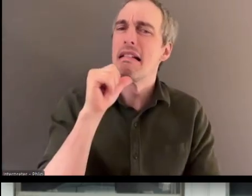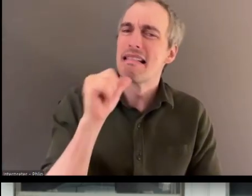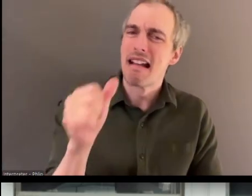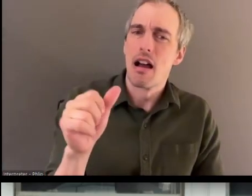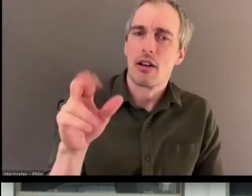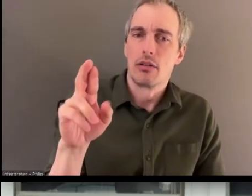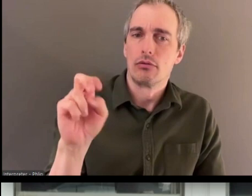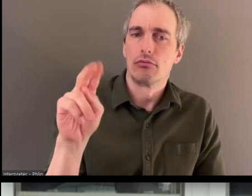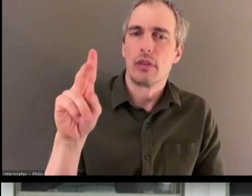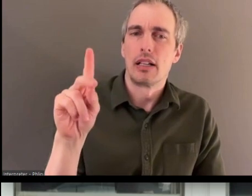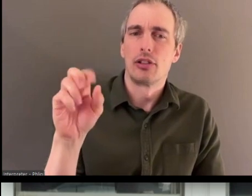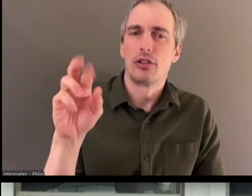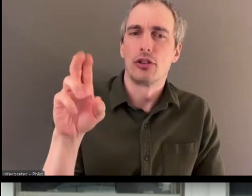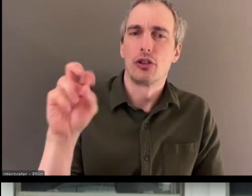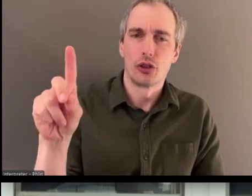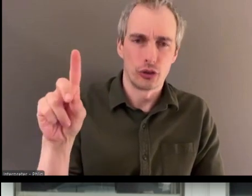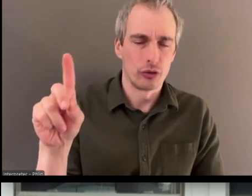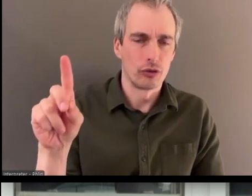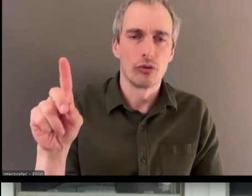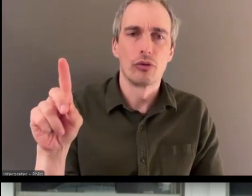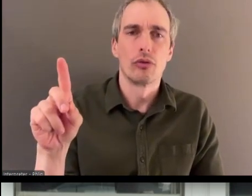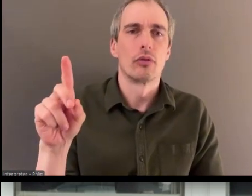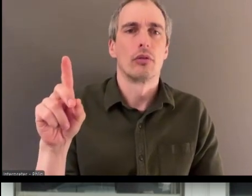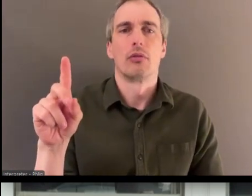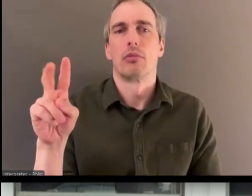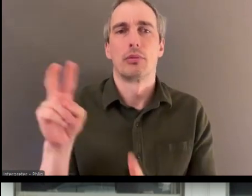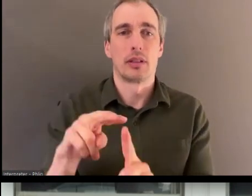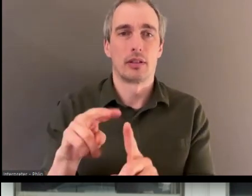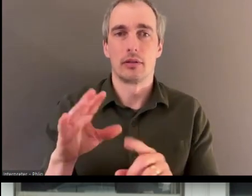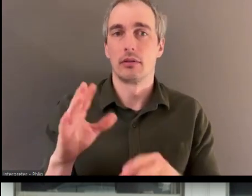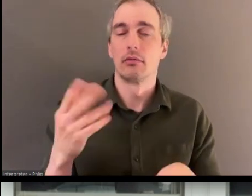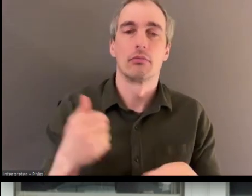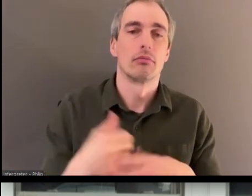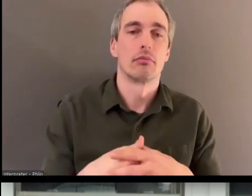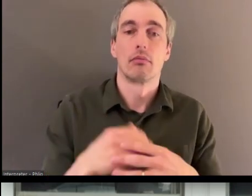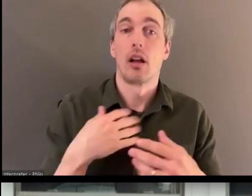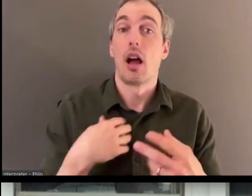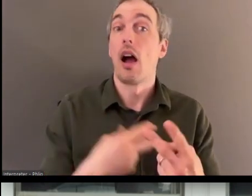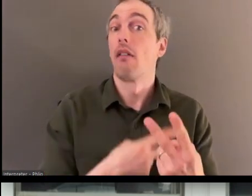It's one pound sign equals heading. Two pound sign equals a heading level two.